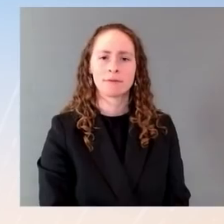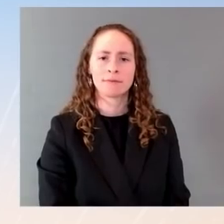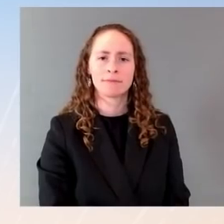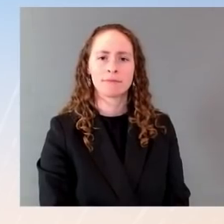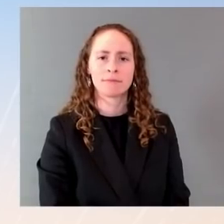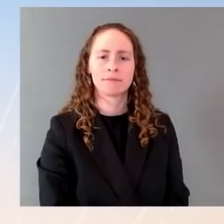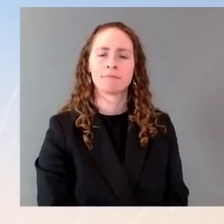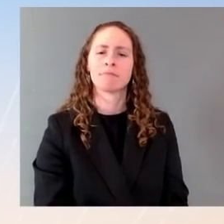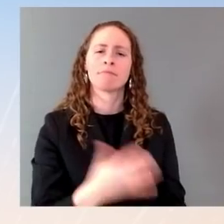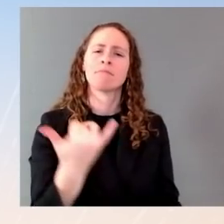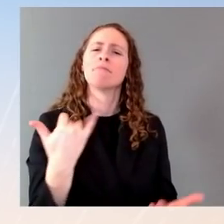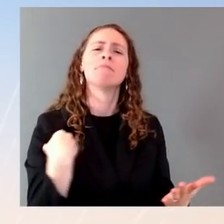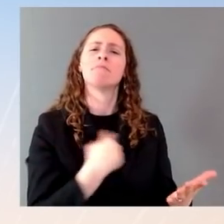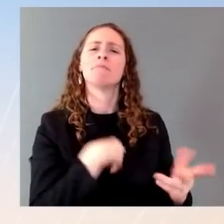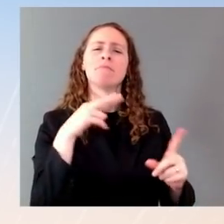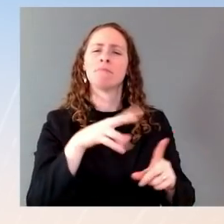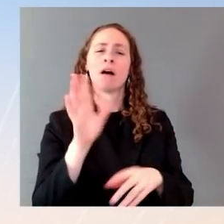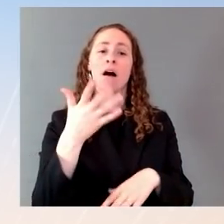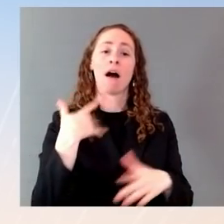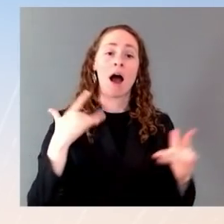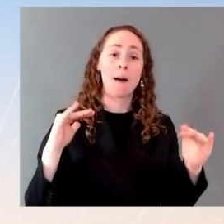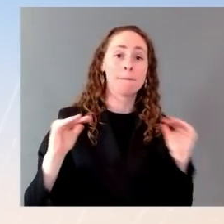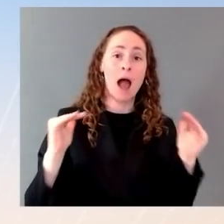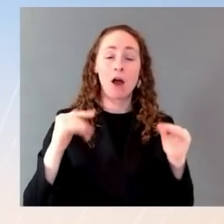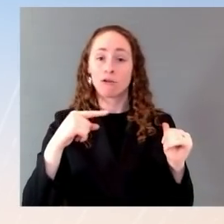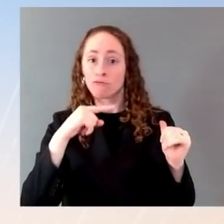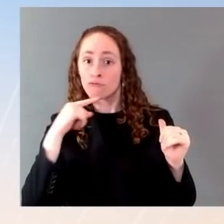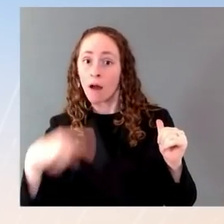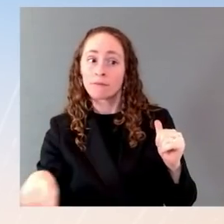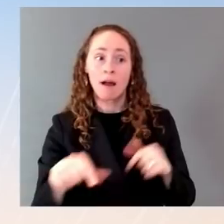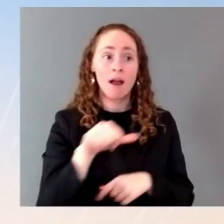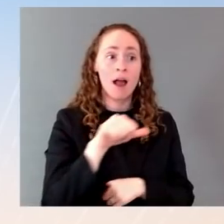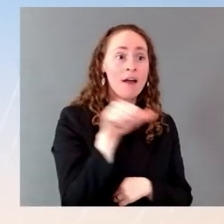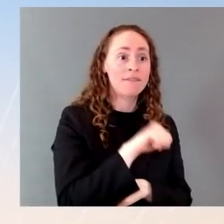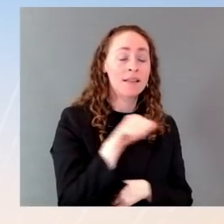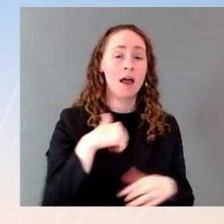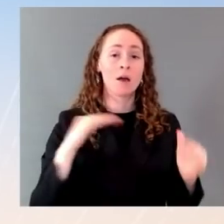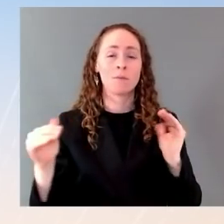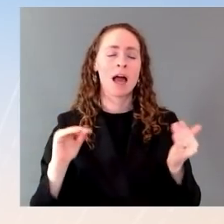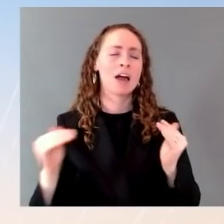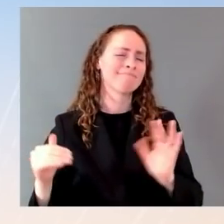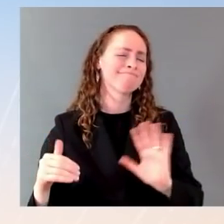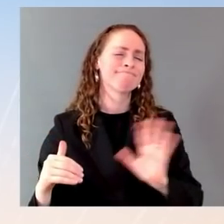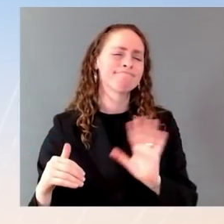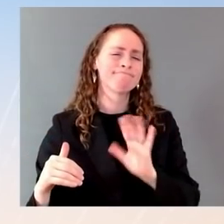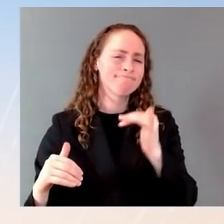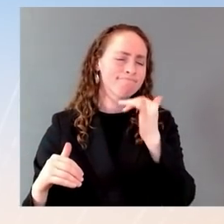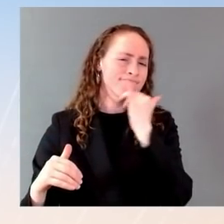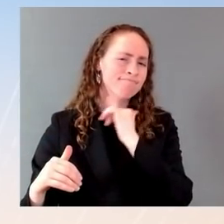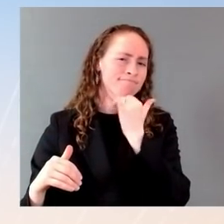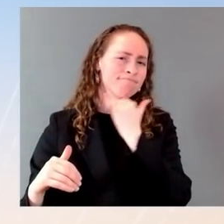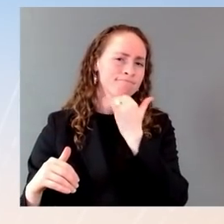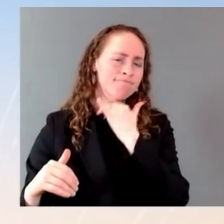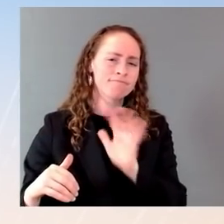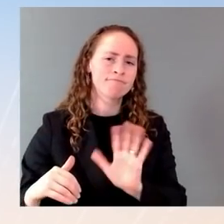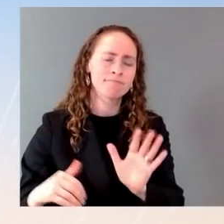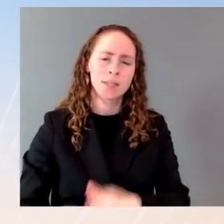as you all know from our discussions about Ethiopia, for the U.S. government to plan for -- I mean, we plan for everything --